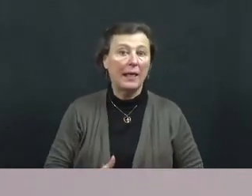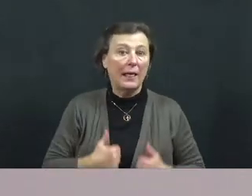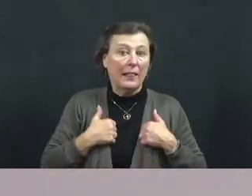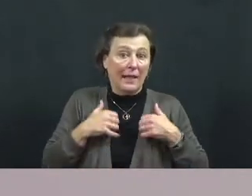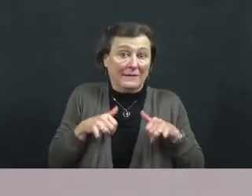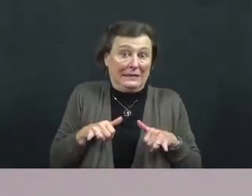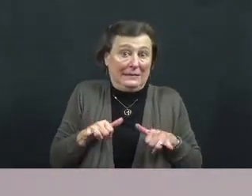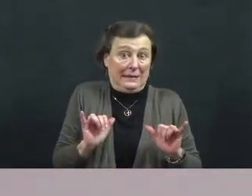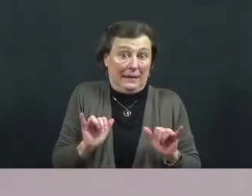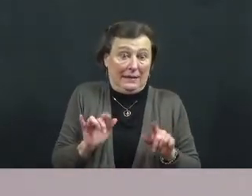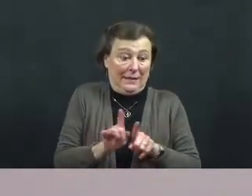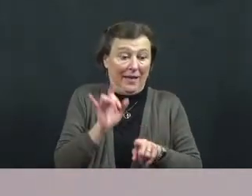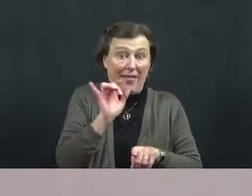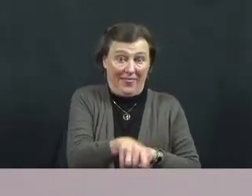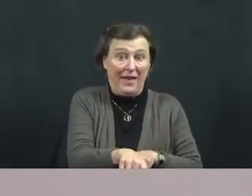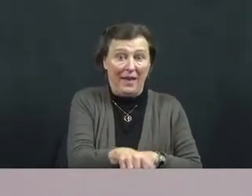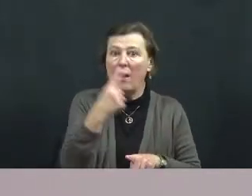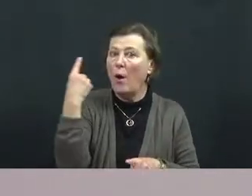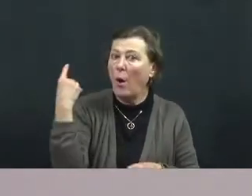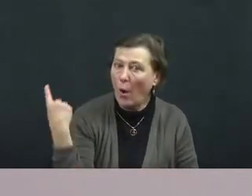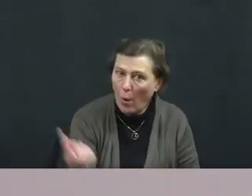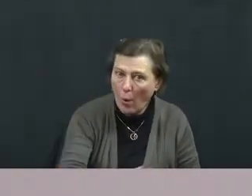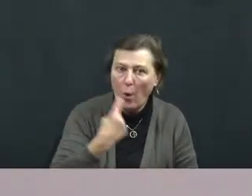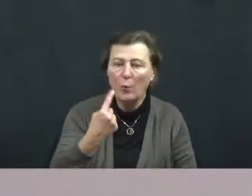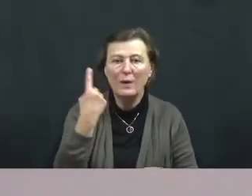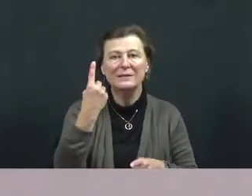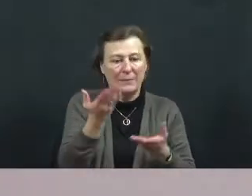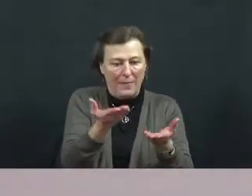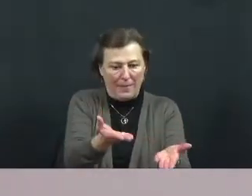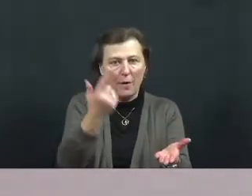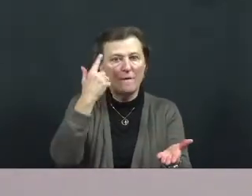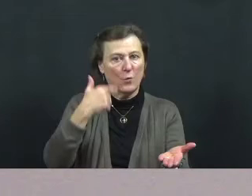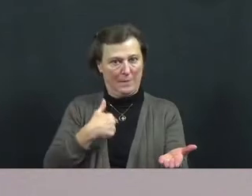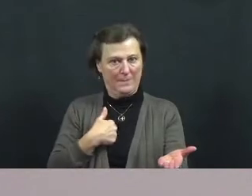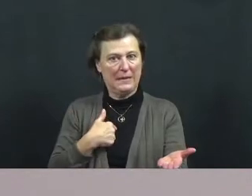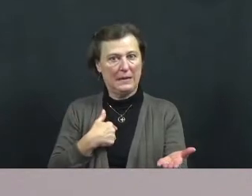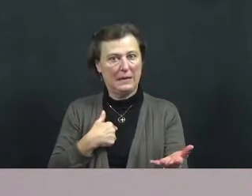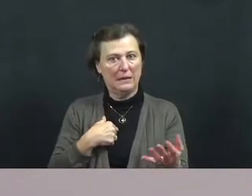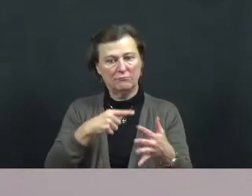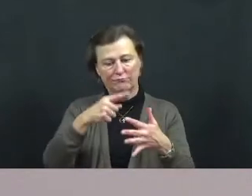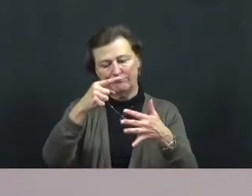There's always been somebody there for me, in countless ways.